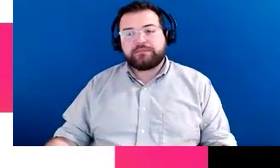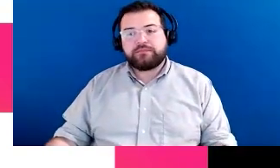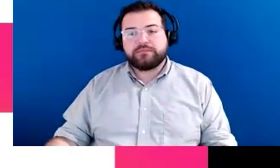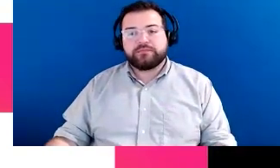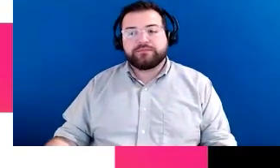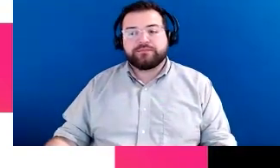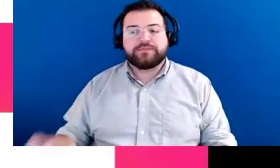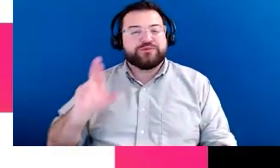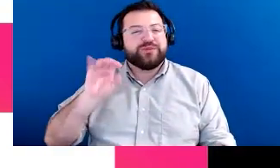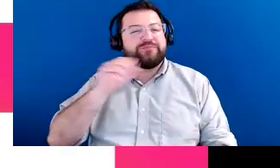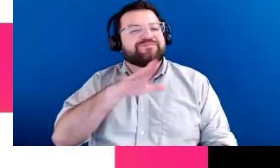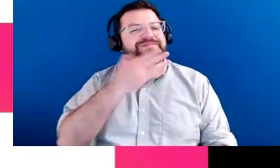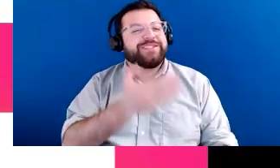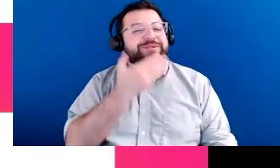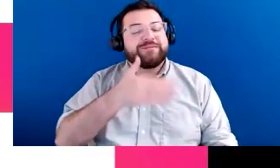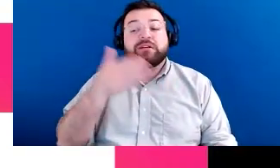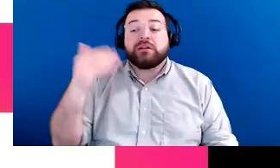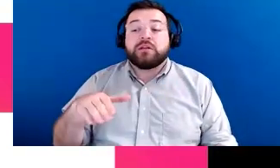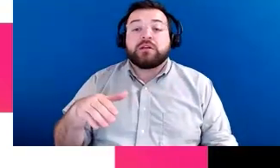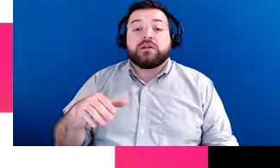A couple things about office hours. So,